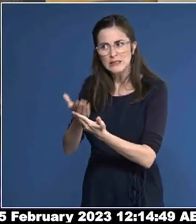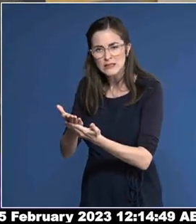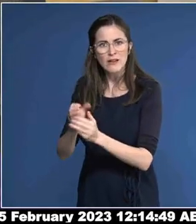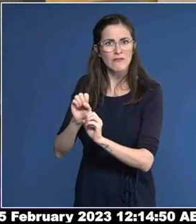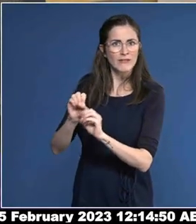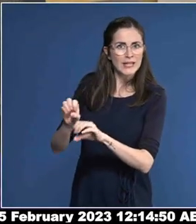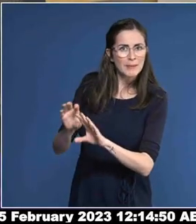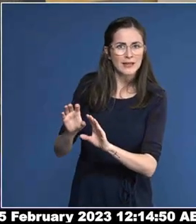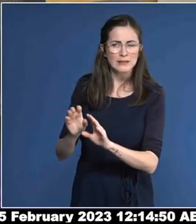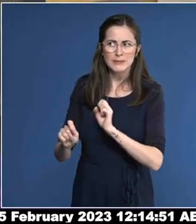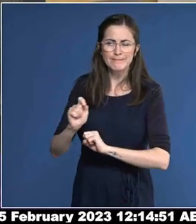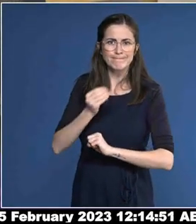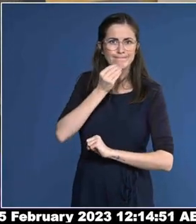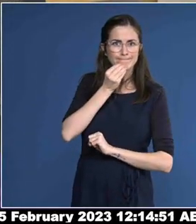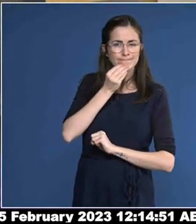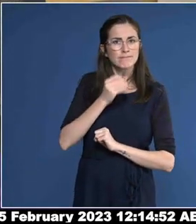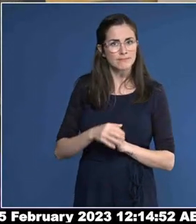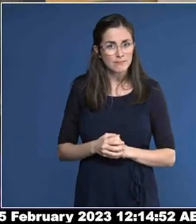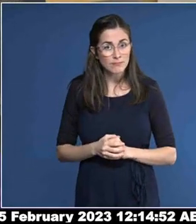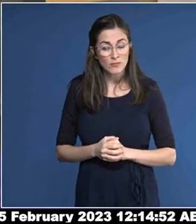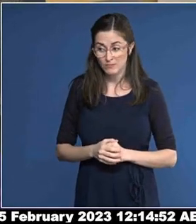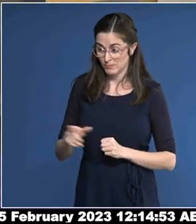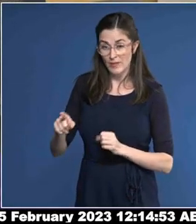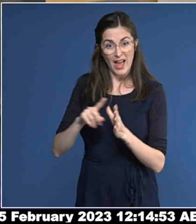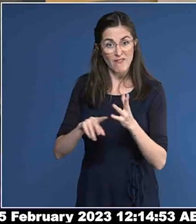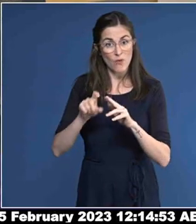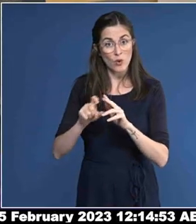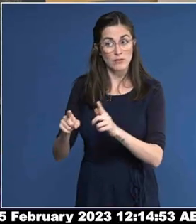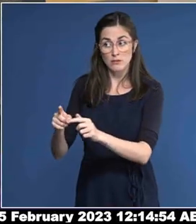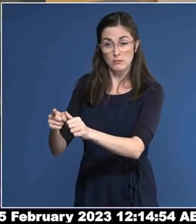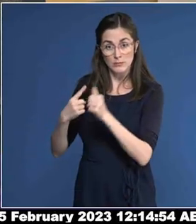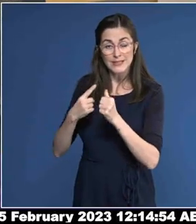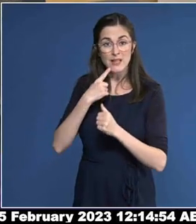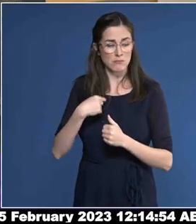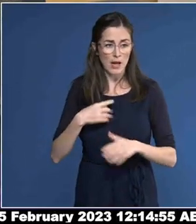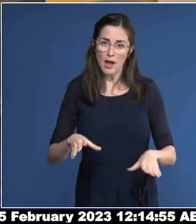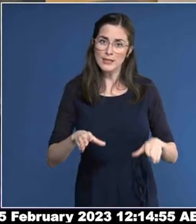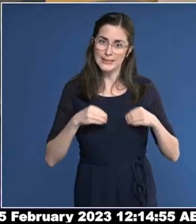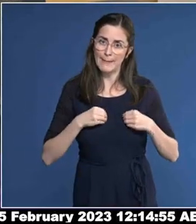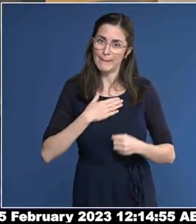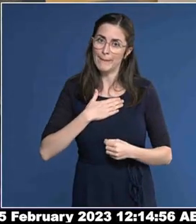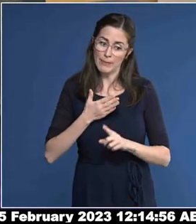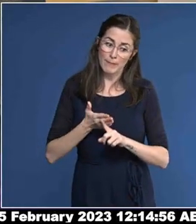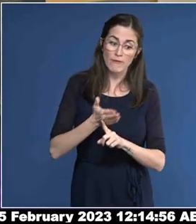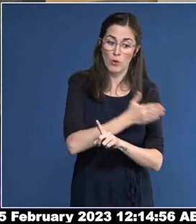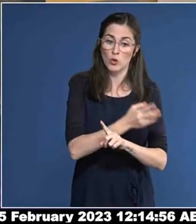Now, I think your response is that Afford accepts that prior to 2021 it was focused on